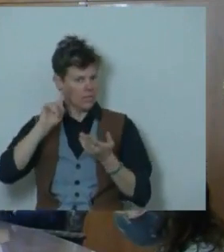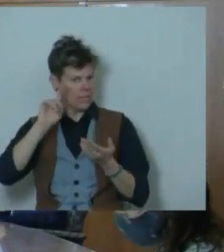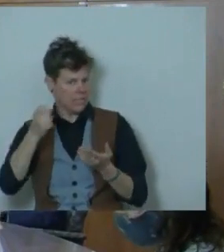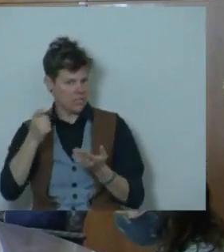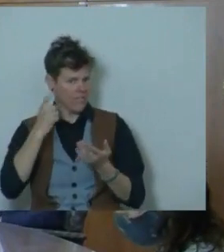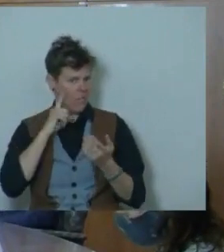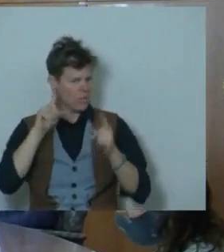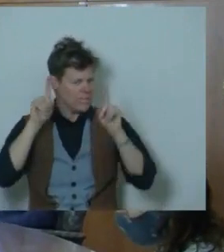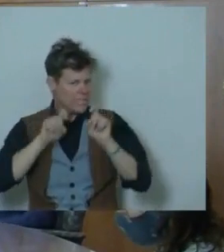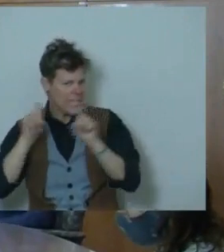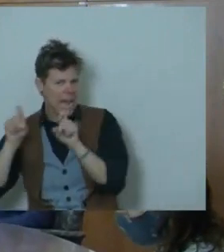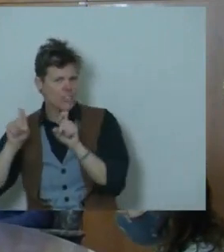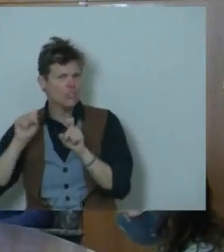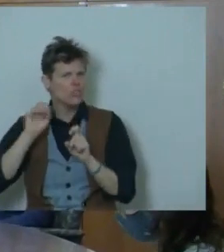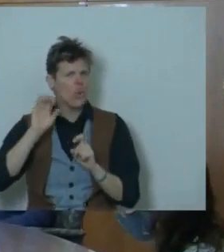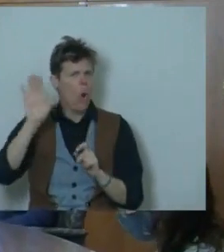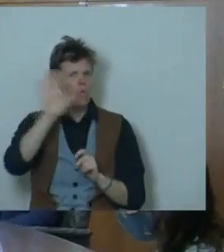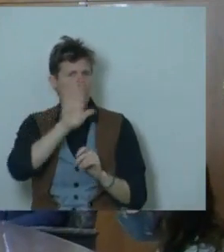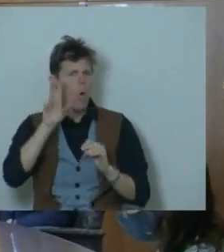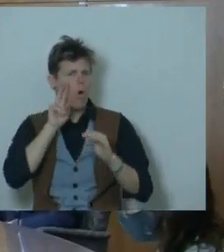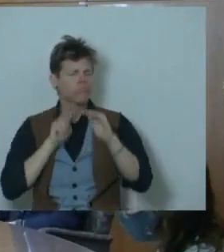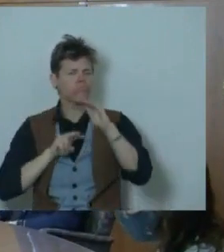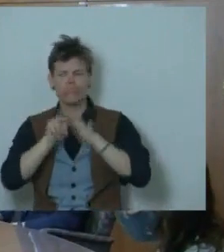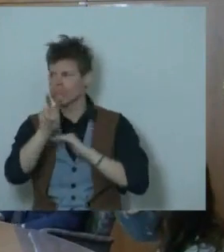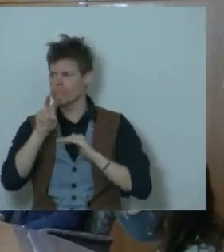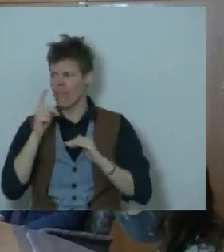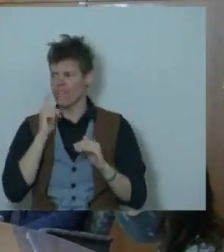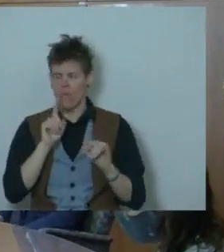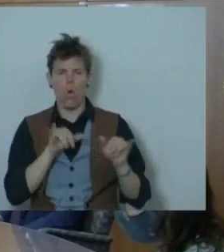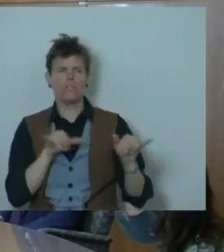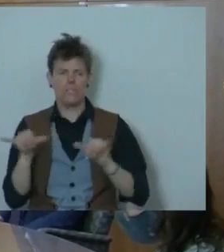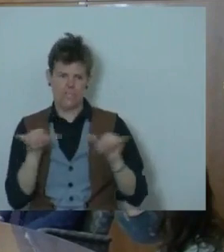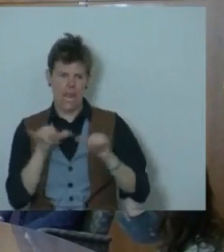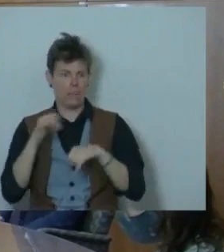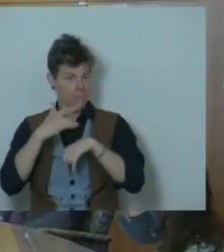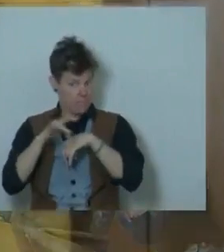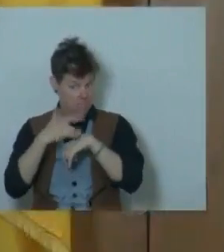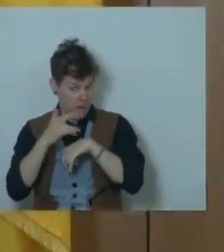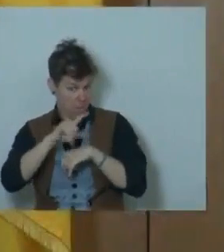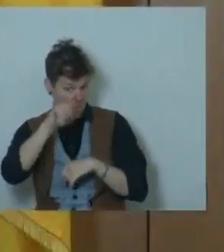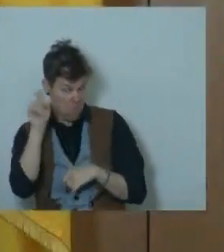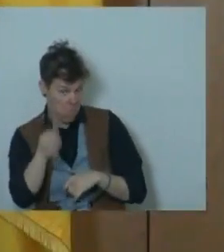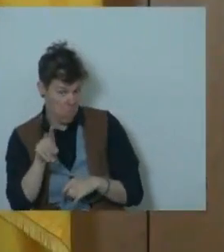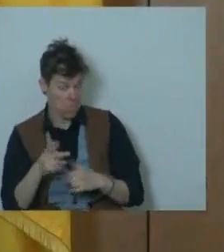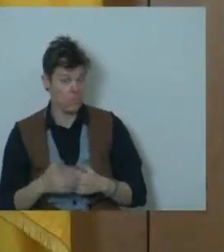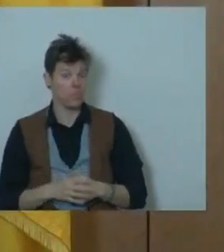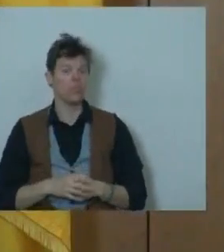IT IS. I’M READING THE TEST MIGHT HAVE THE SAME AVAILABILITY AS THE DIAGNOSTIC COUNTERPARTS.